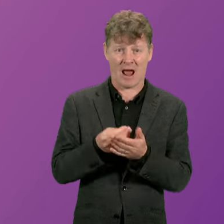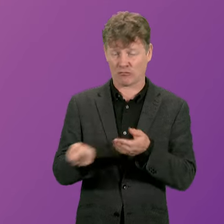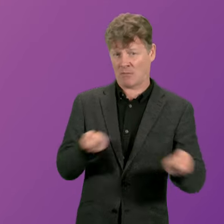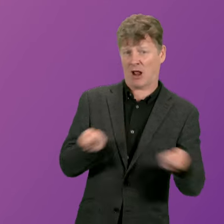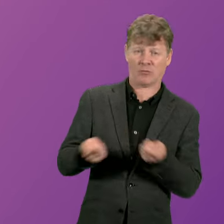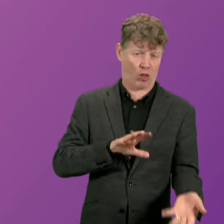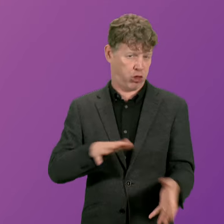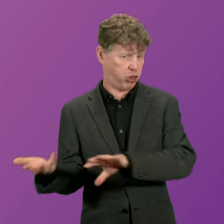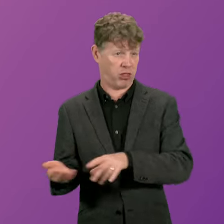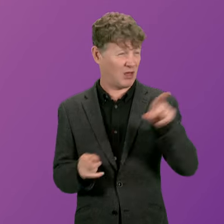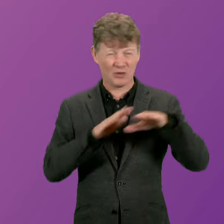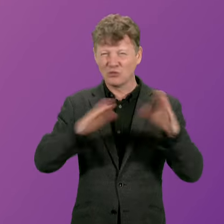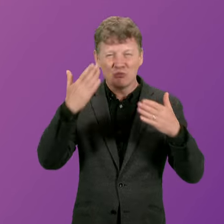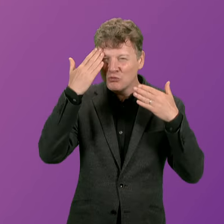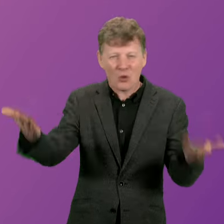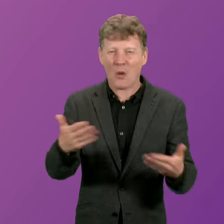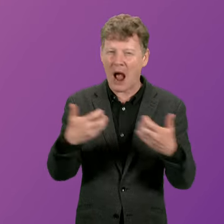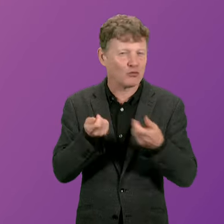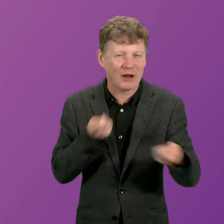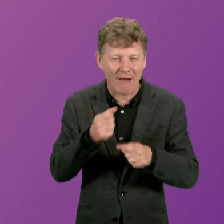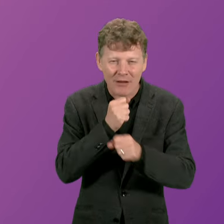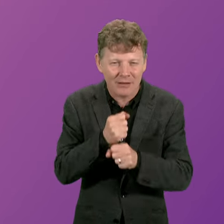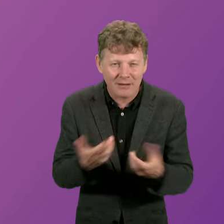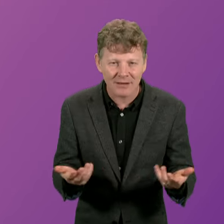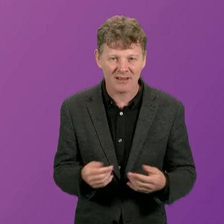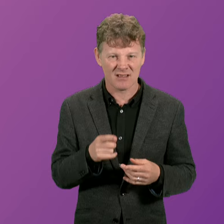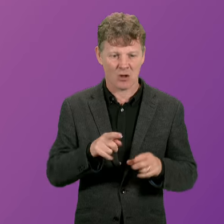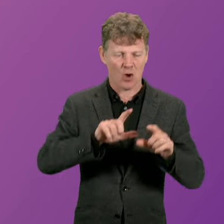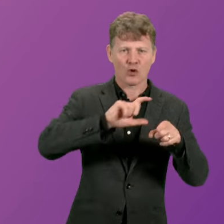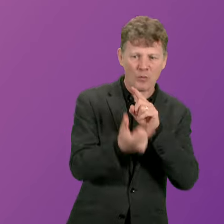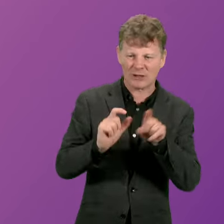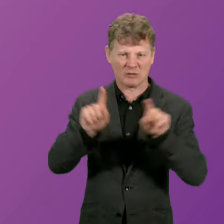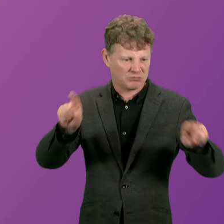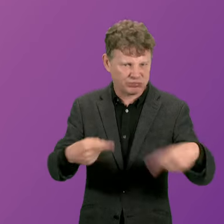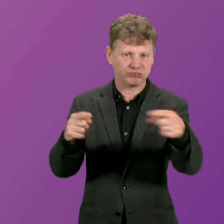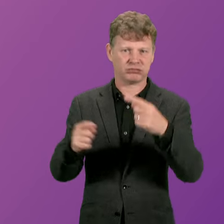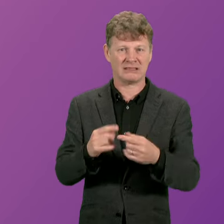to govern, pitting community against community, mired in scandal, believing that they are above